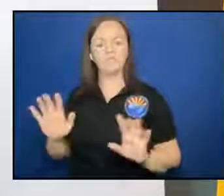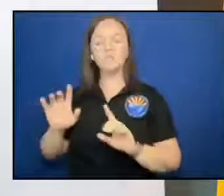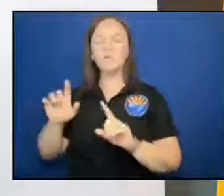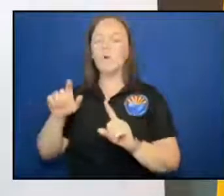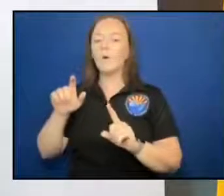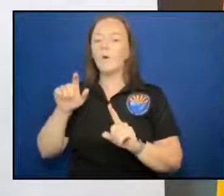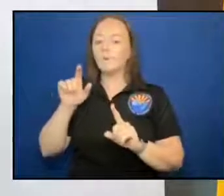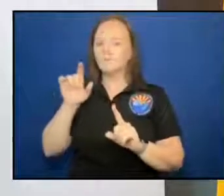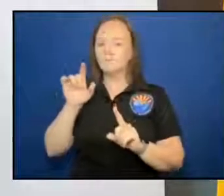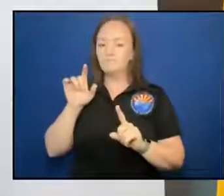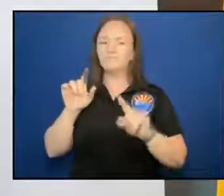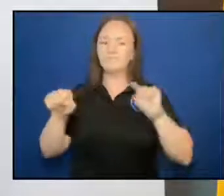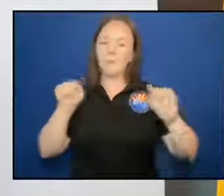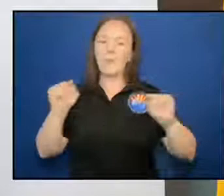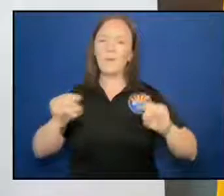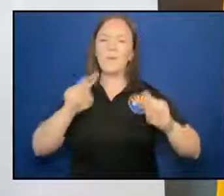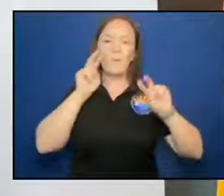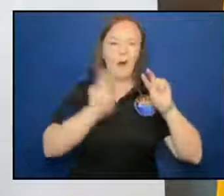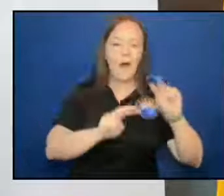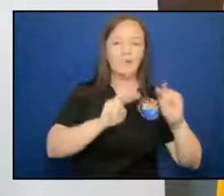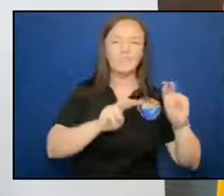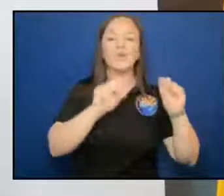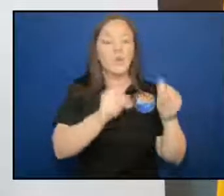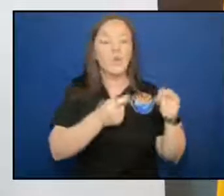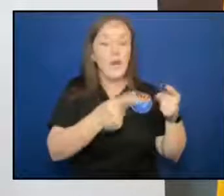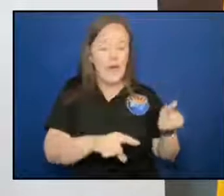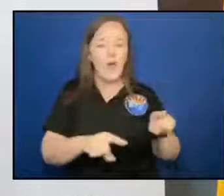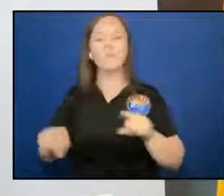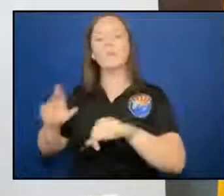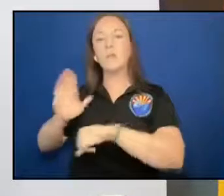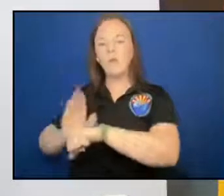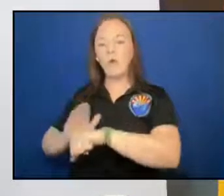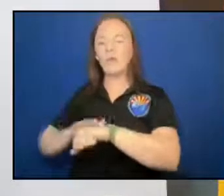SIERRA PALOTTA AND THE HERMITS PEAK CALF CANYON FIRE.